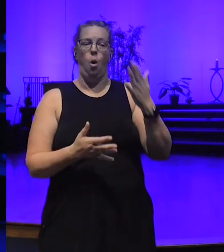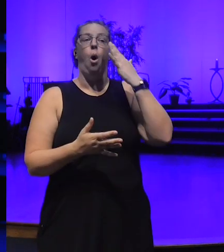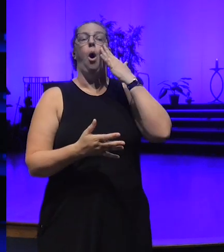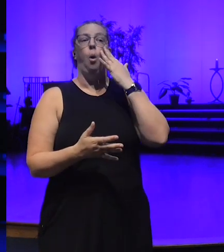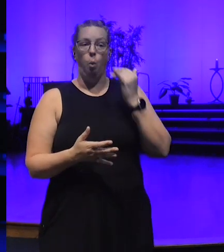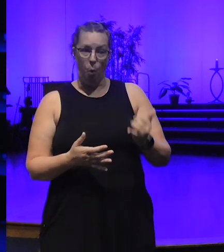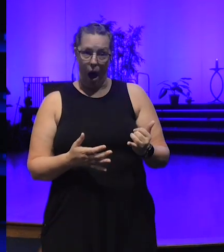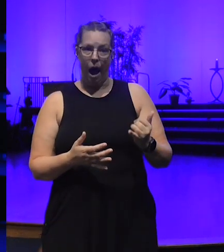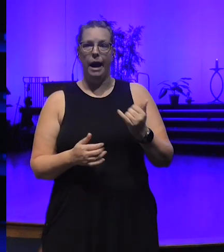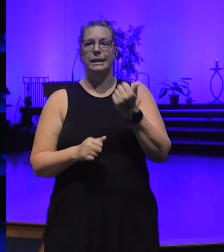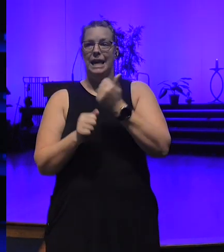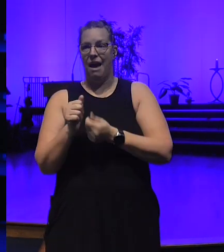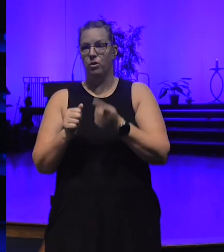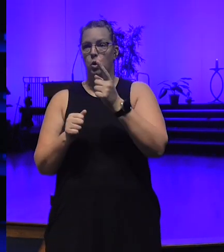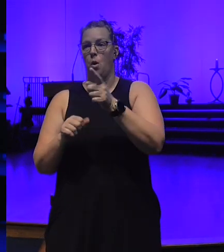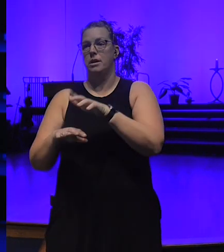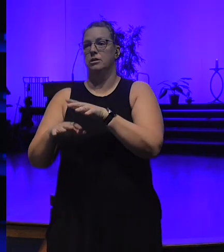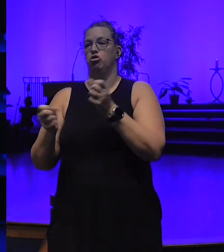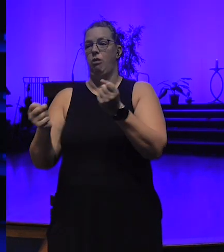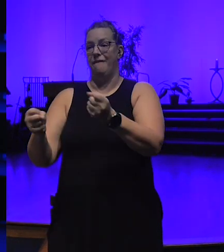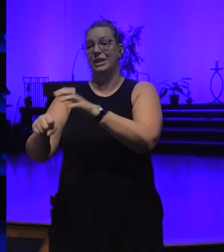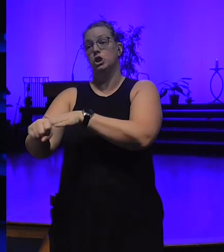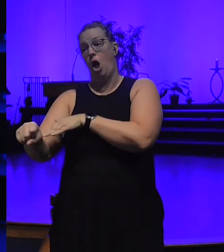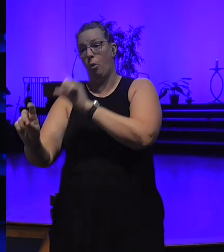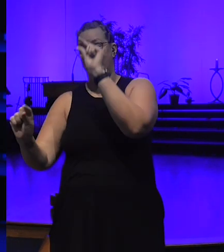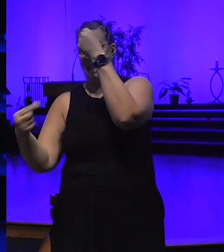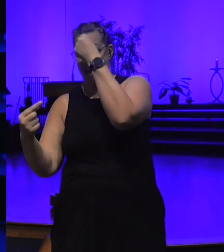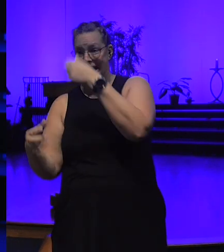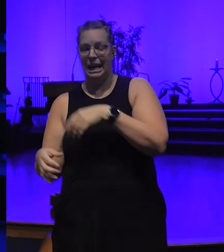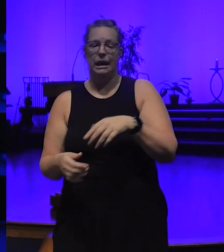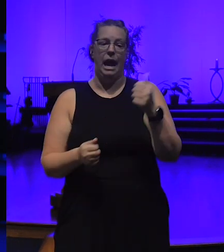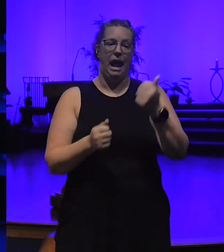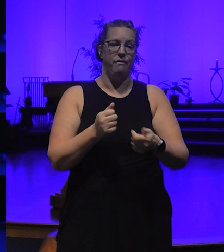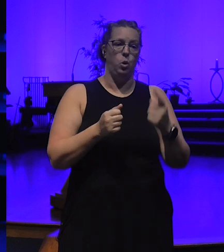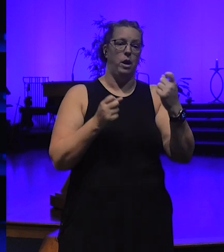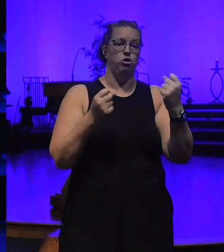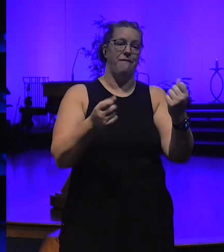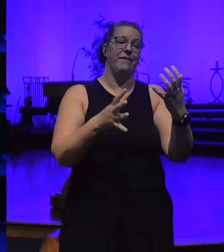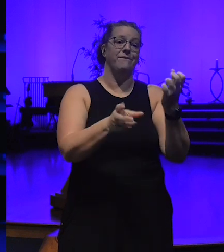driving slower than you is is an idiot and everyone driving faster is a maniac I think